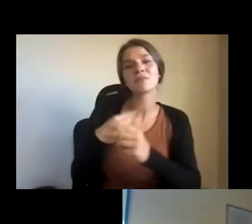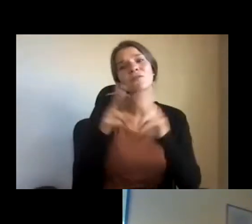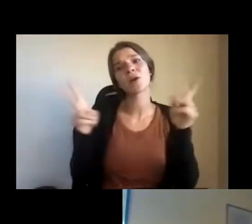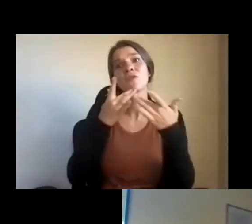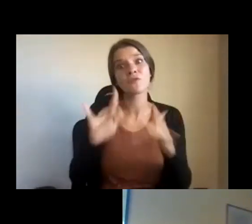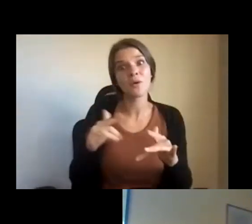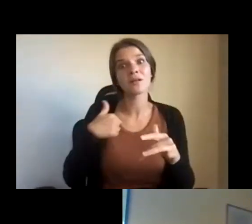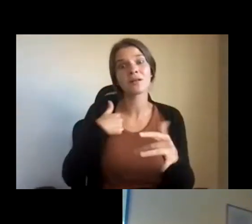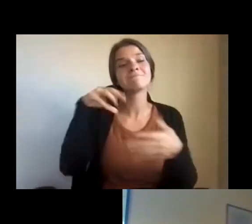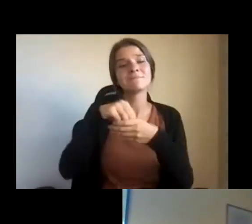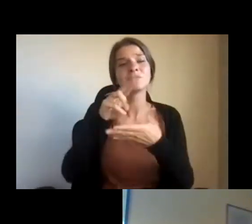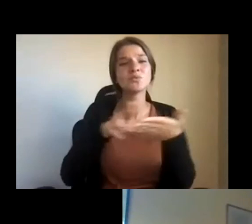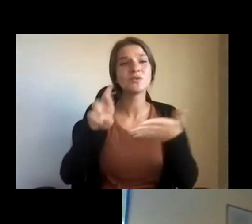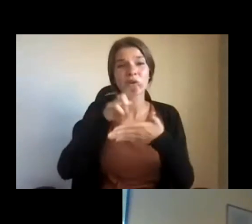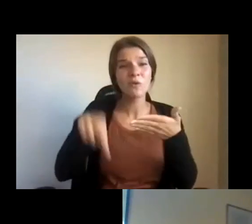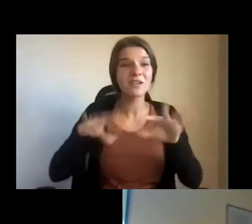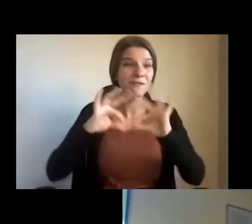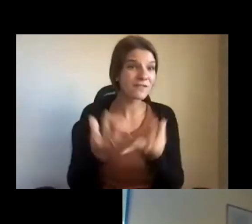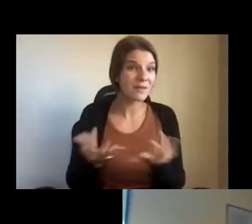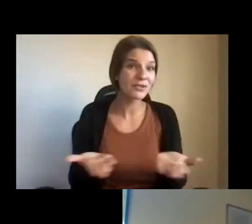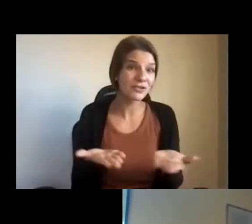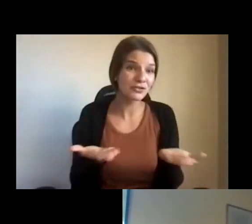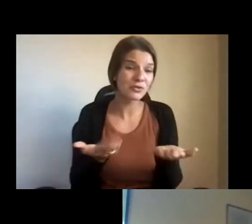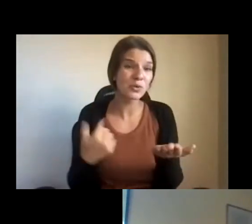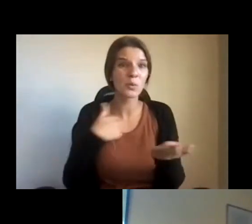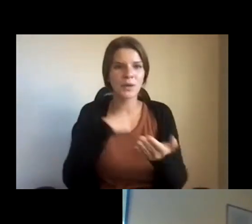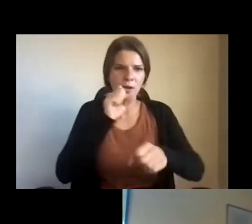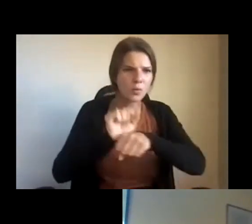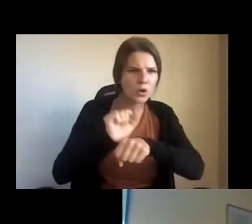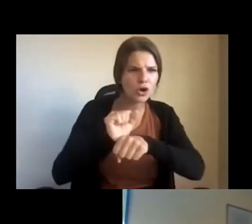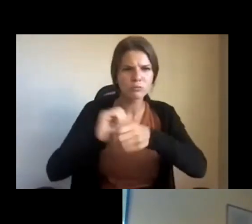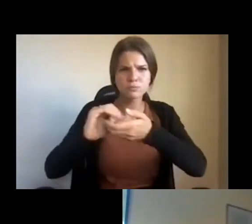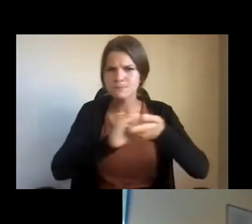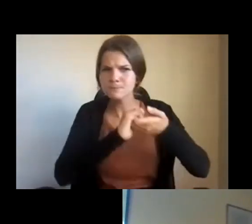family and that we can work and talk through all of these things together. I want to encourage